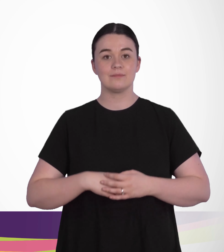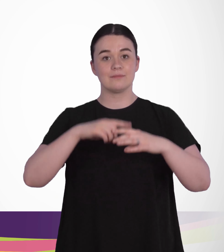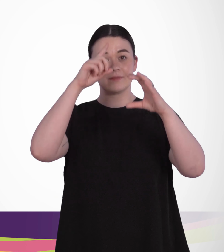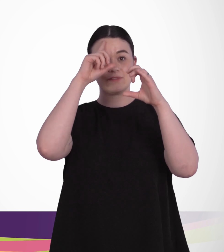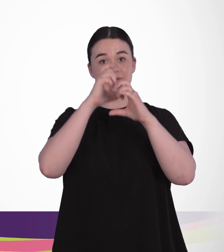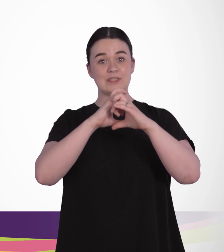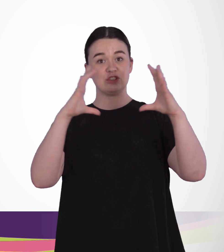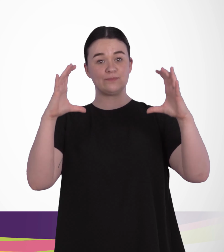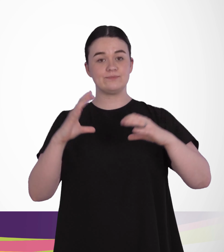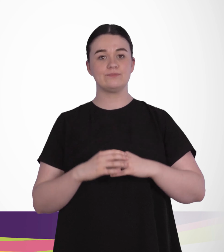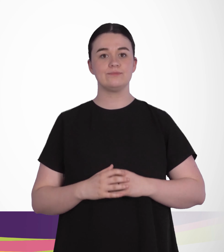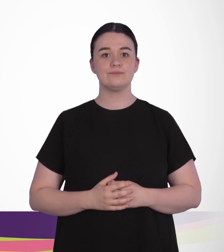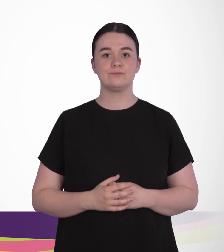Vision